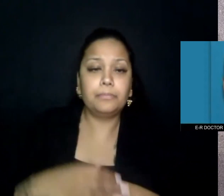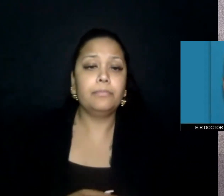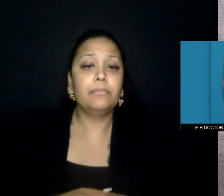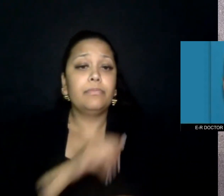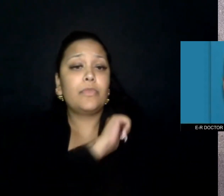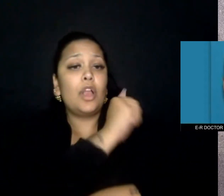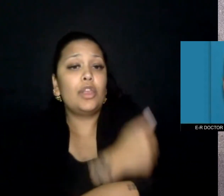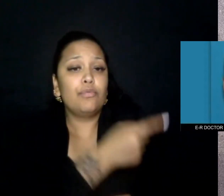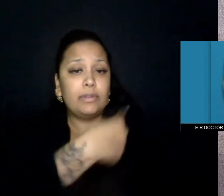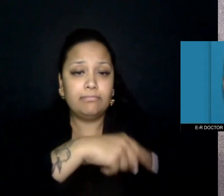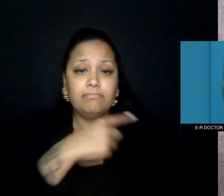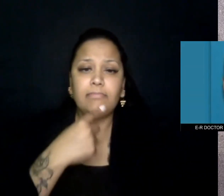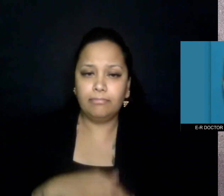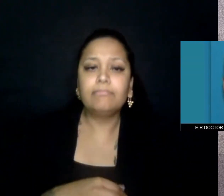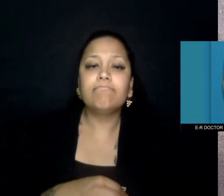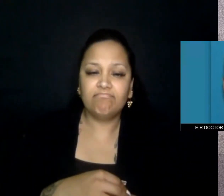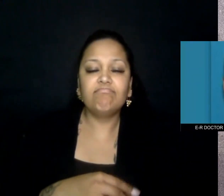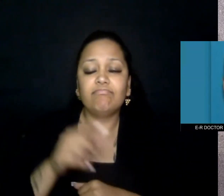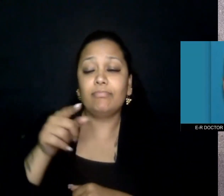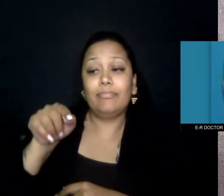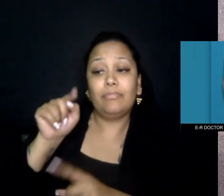Authorities say he had an apparent gunshot wound.